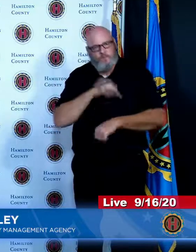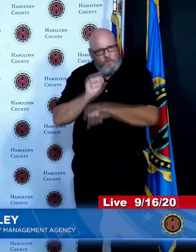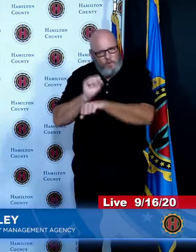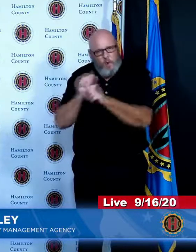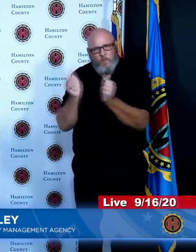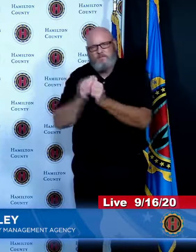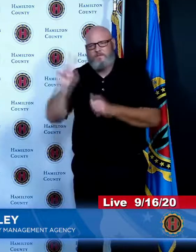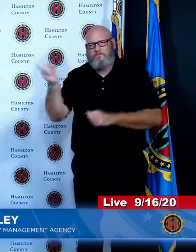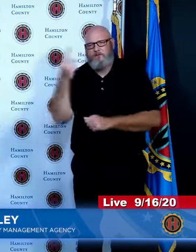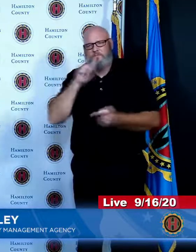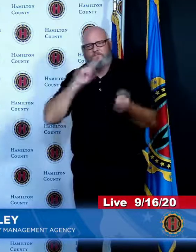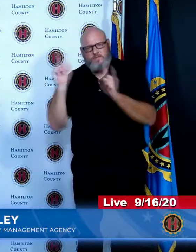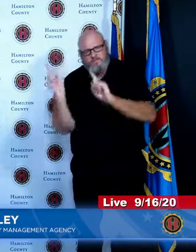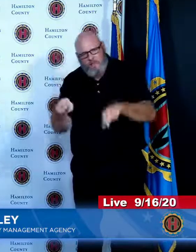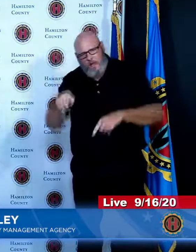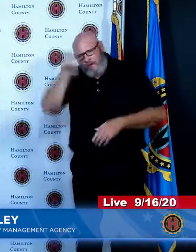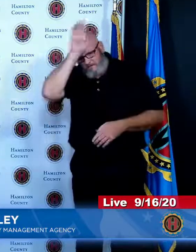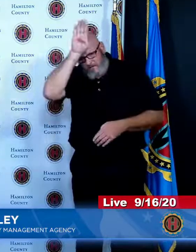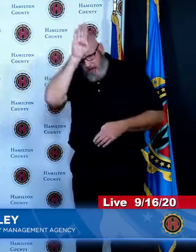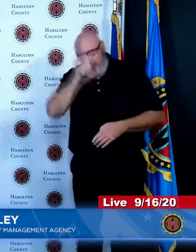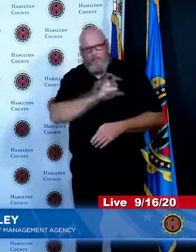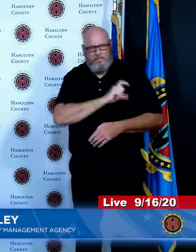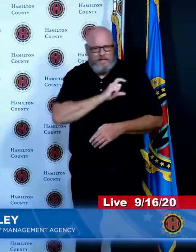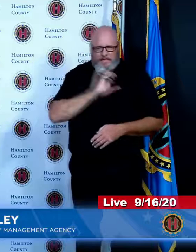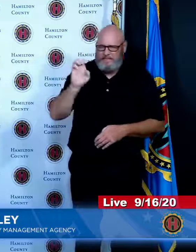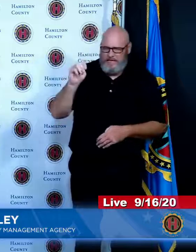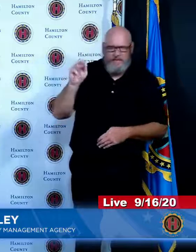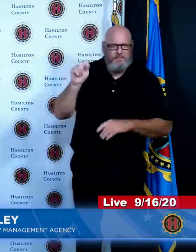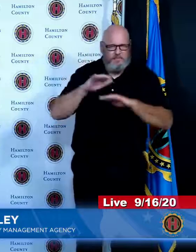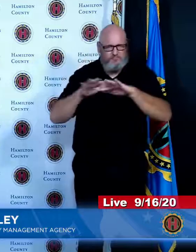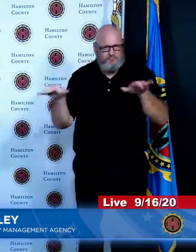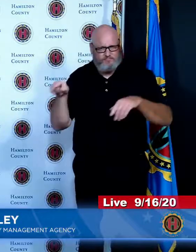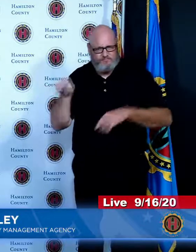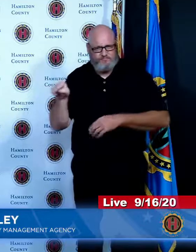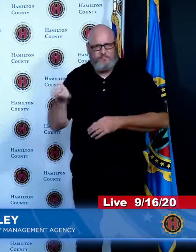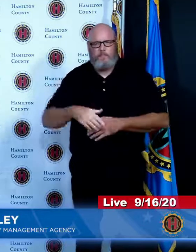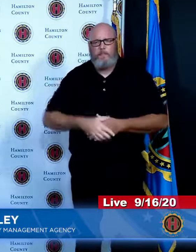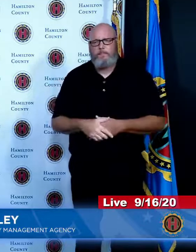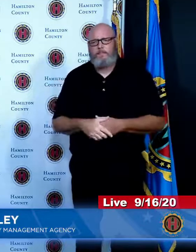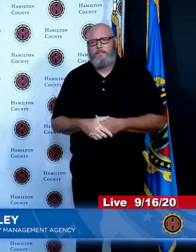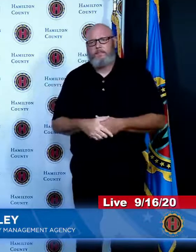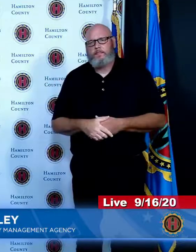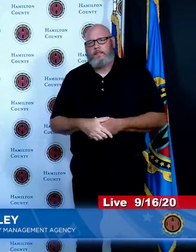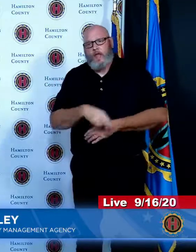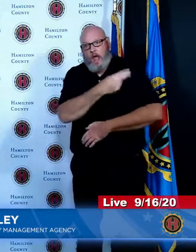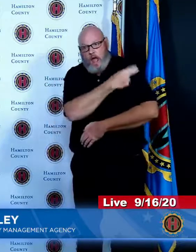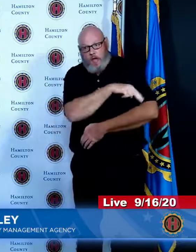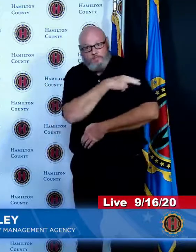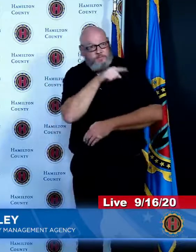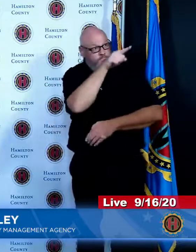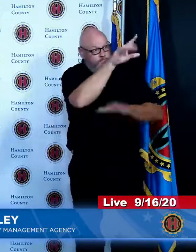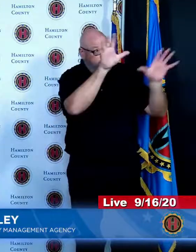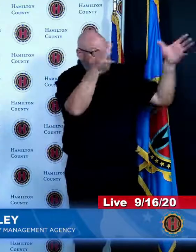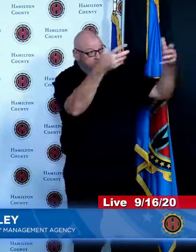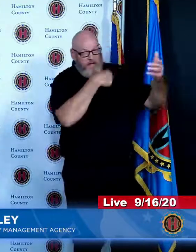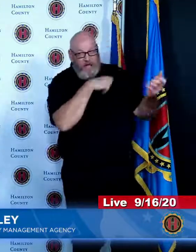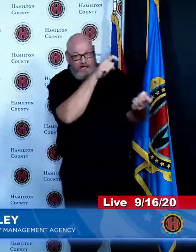look at from my agency's perspective what kind of logistical support is needed of both us the state the feds as well as county